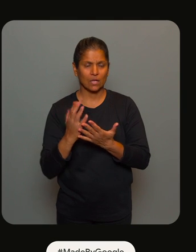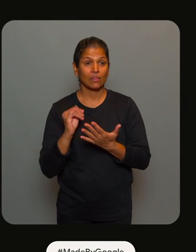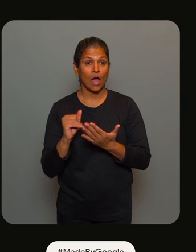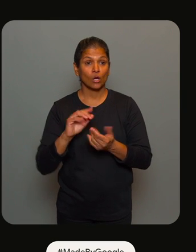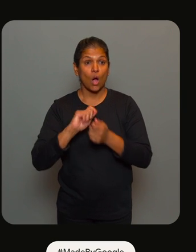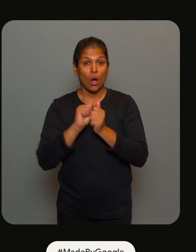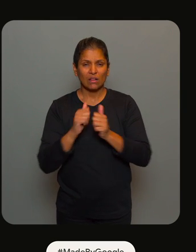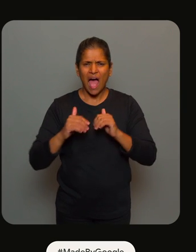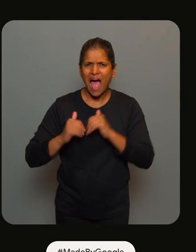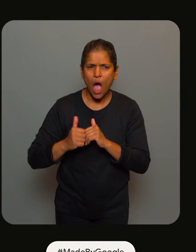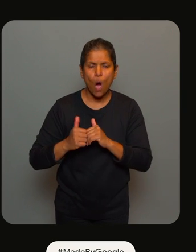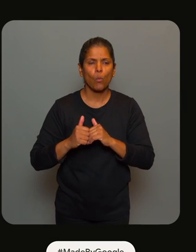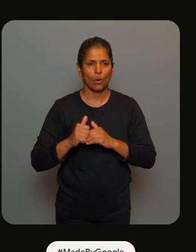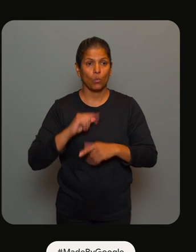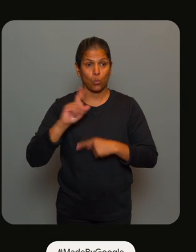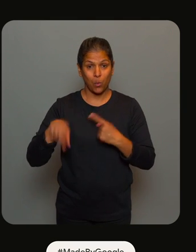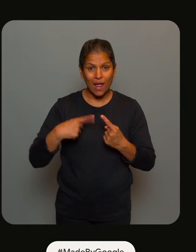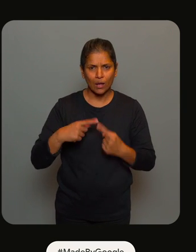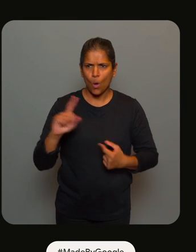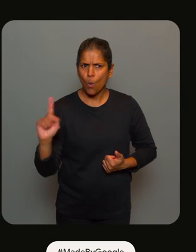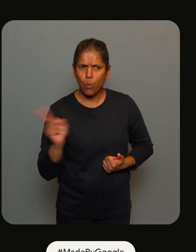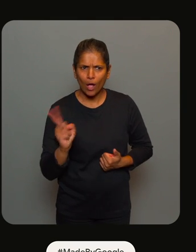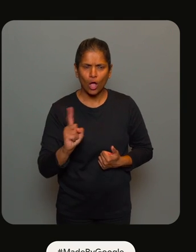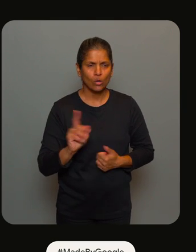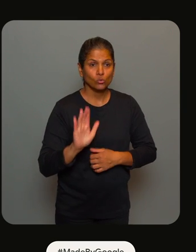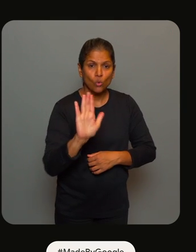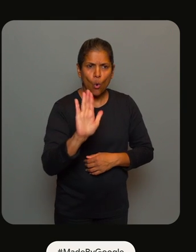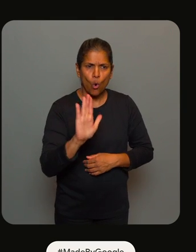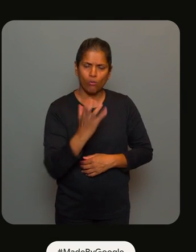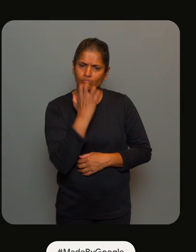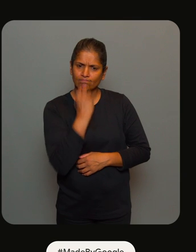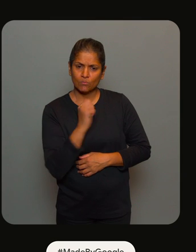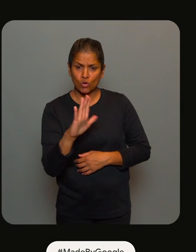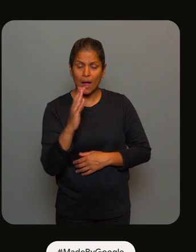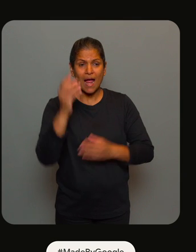where personal data is processed to protect your privacy.